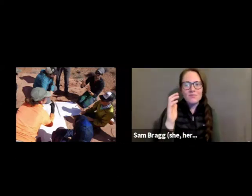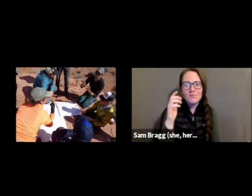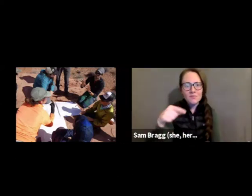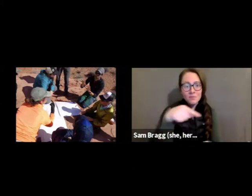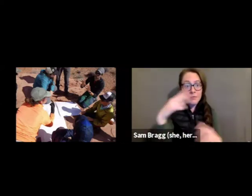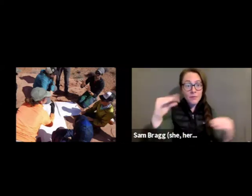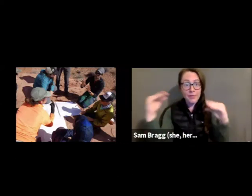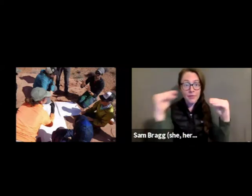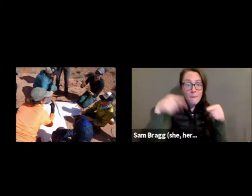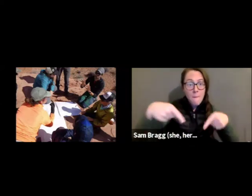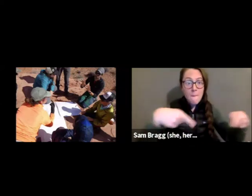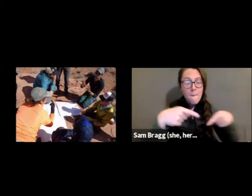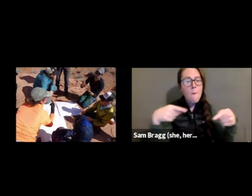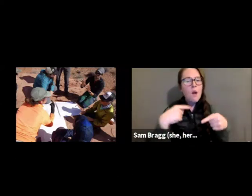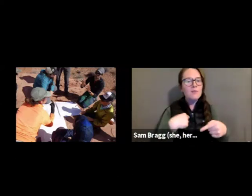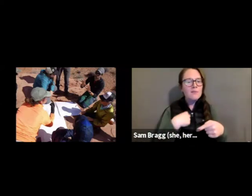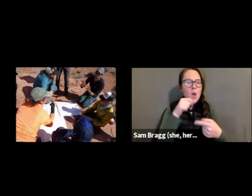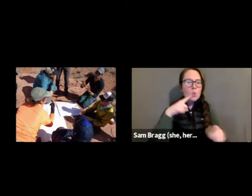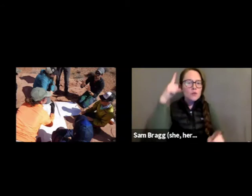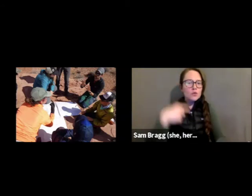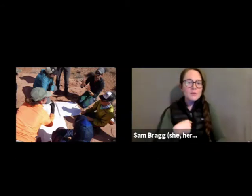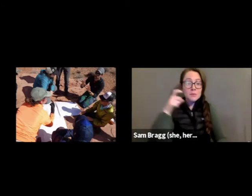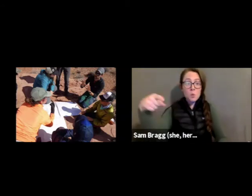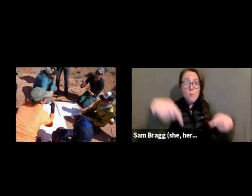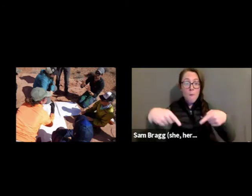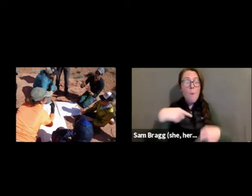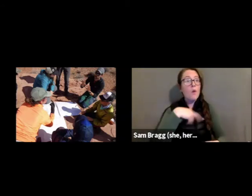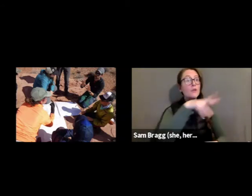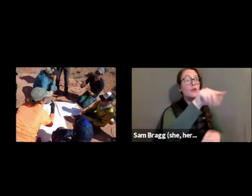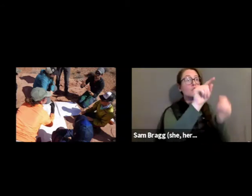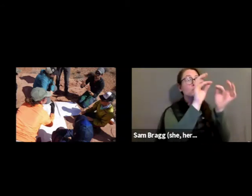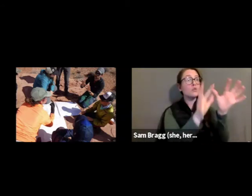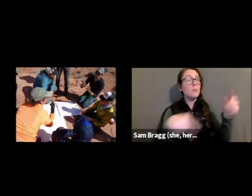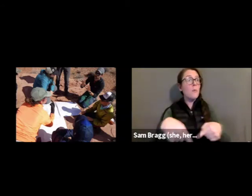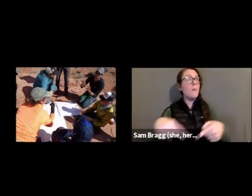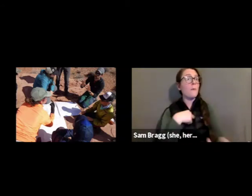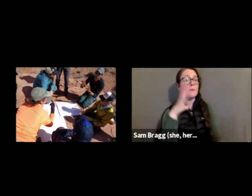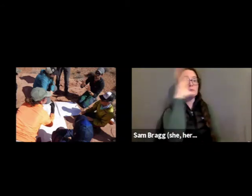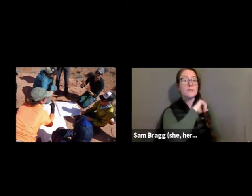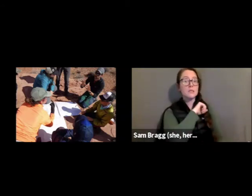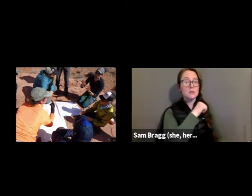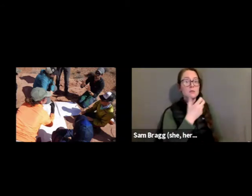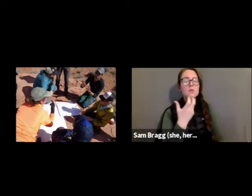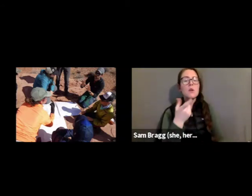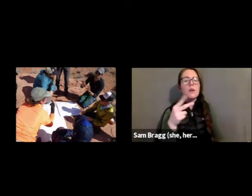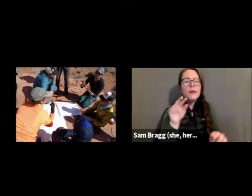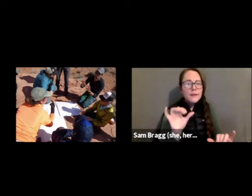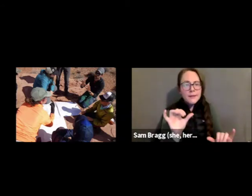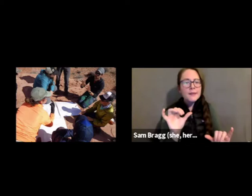different communication styles so the speaking and point at the same time was always a struggle for me because I was trying to look at the interpreter and I would miss information